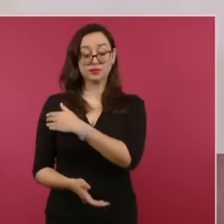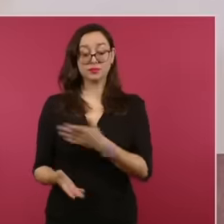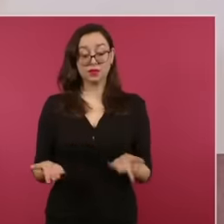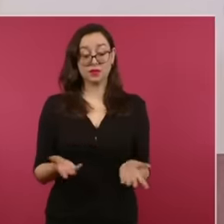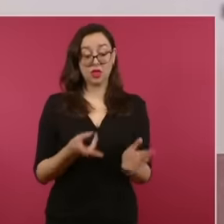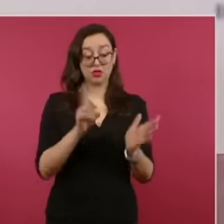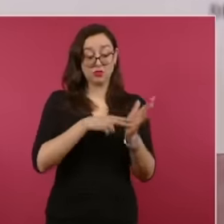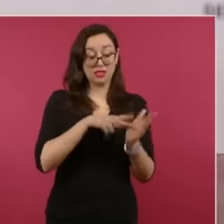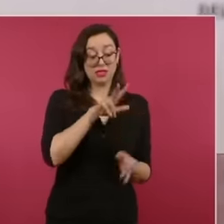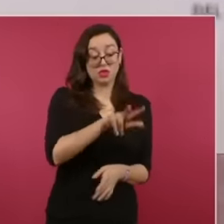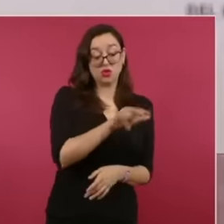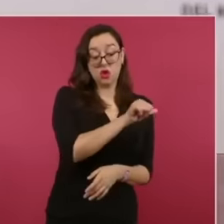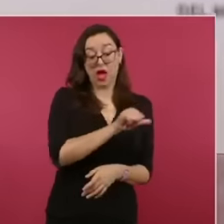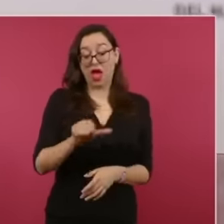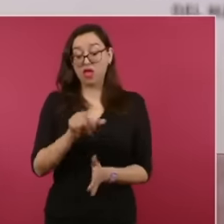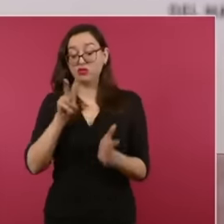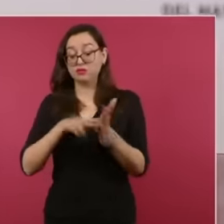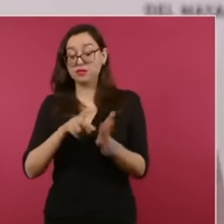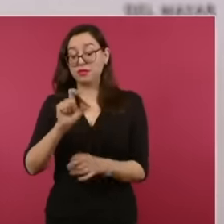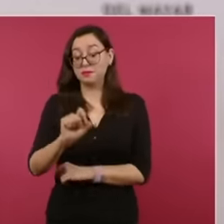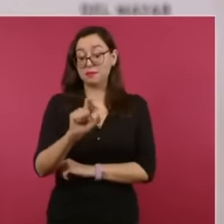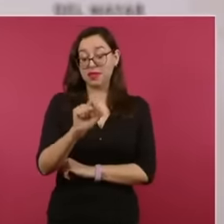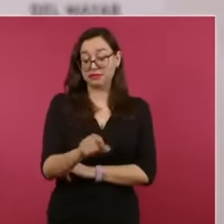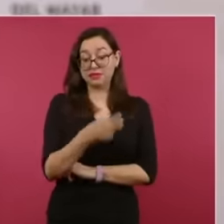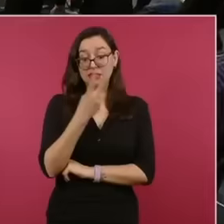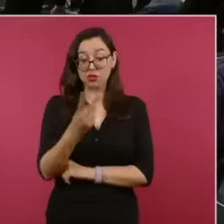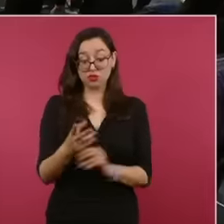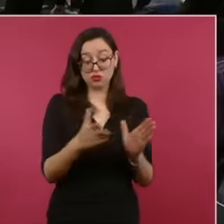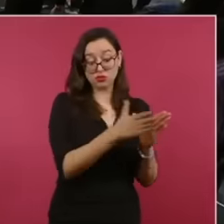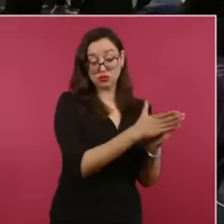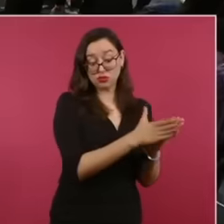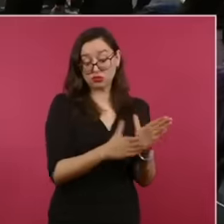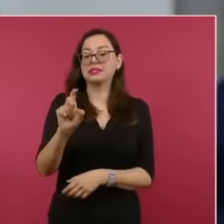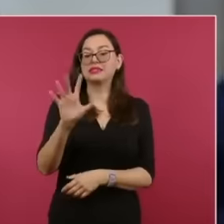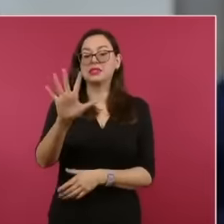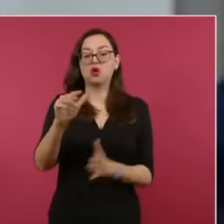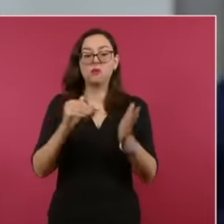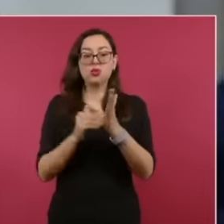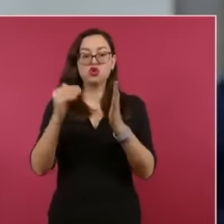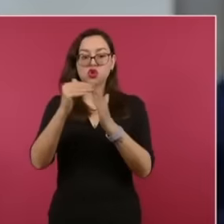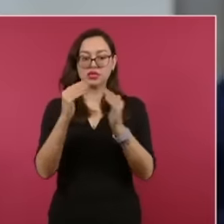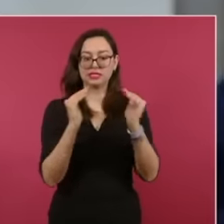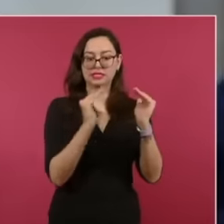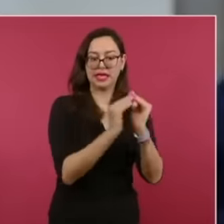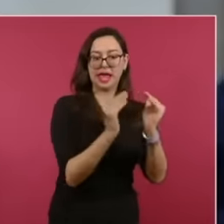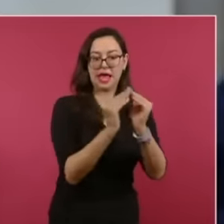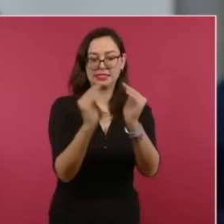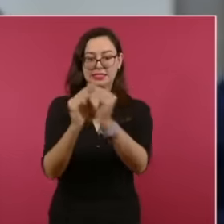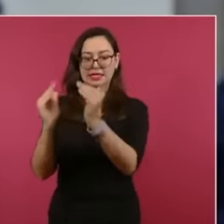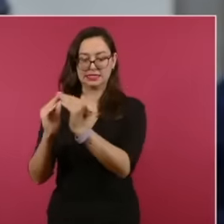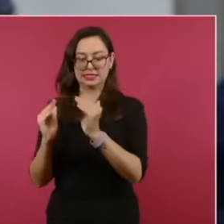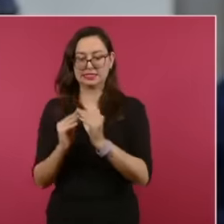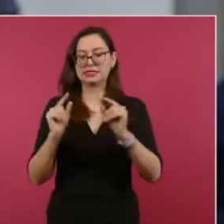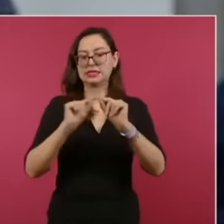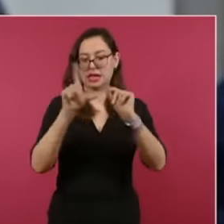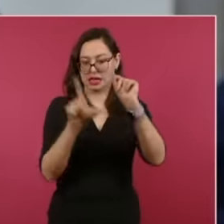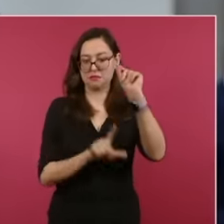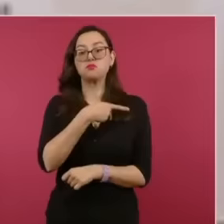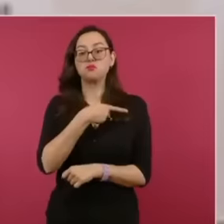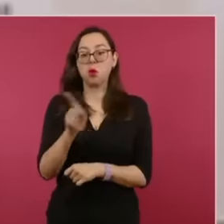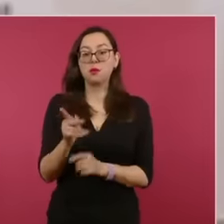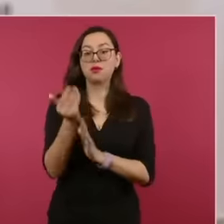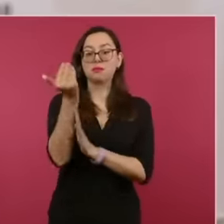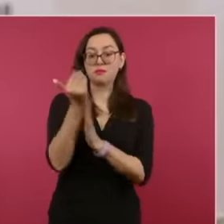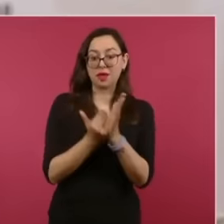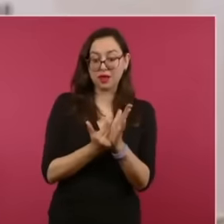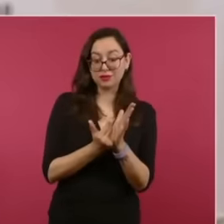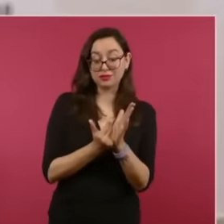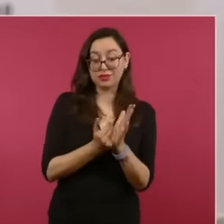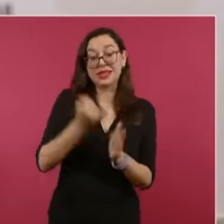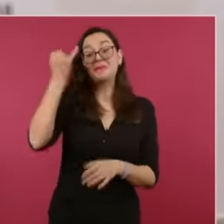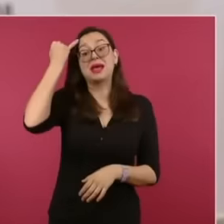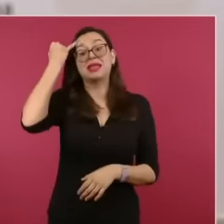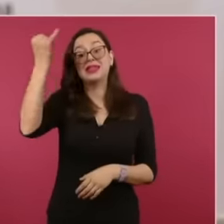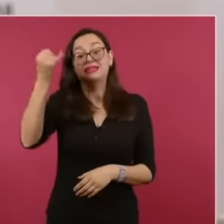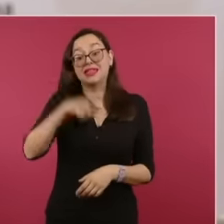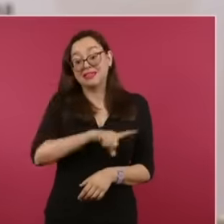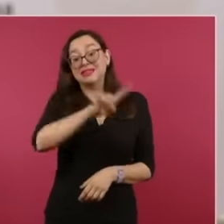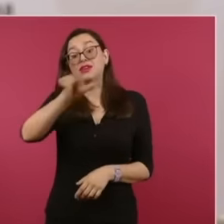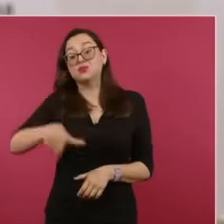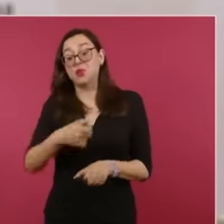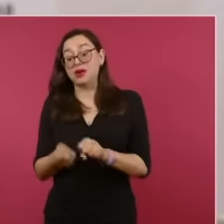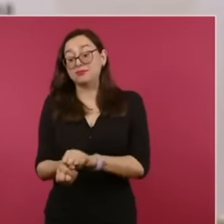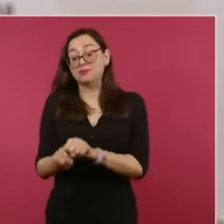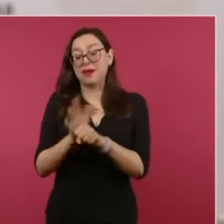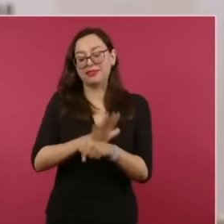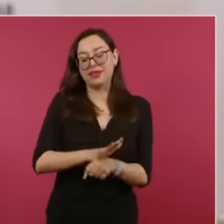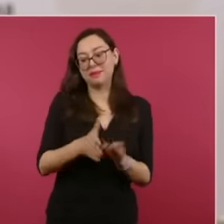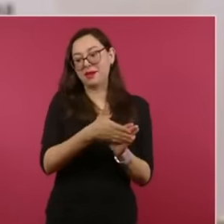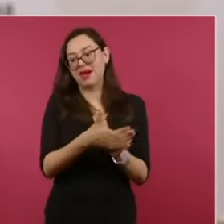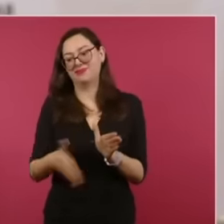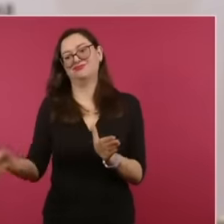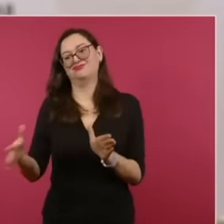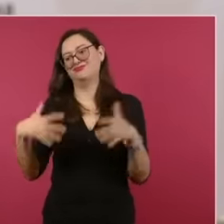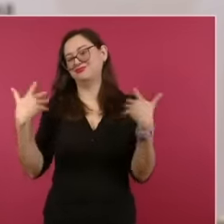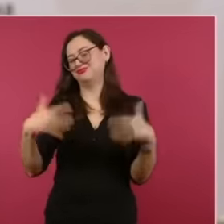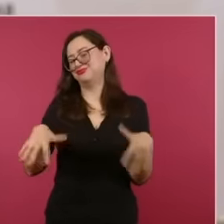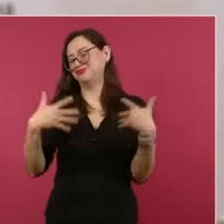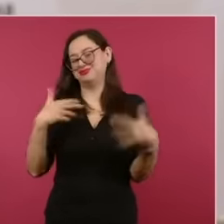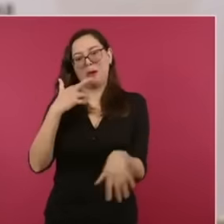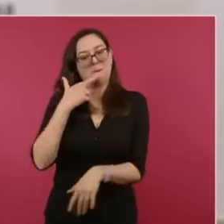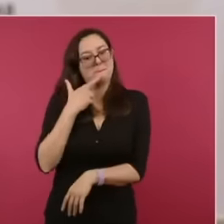I think that the one on the 25th that they are going to lift this year in July is going to be even better because there have been very important changes in the welfare programs.